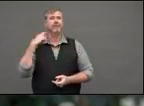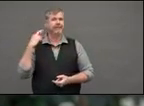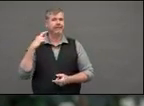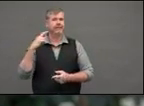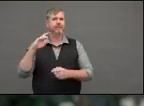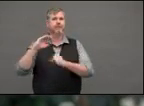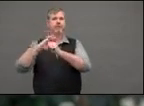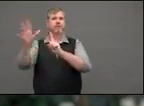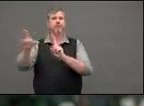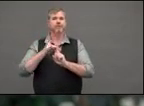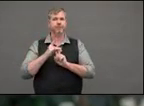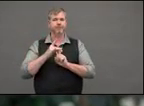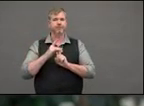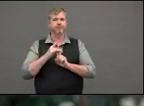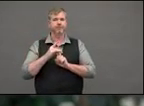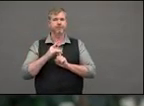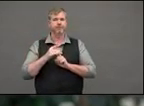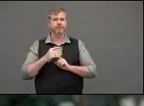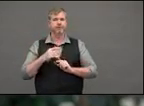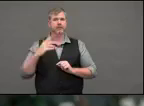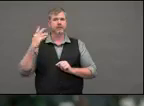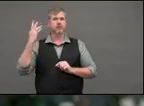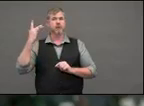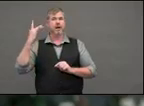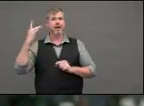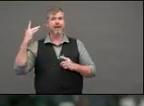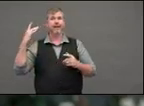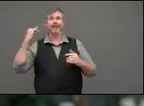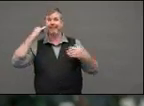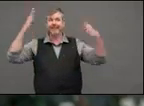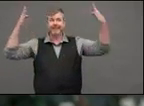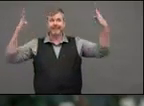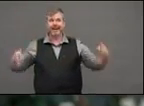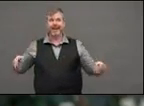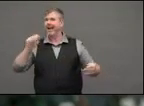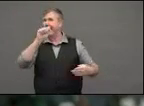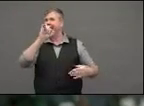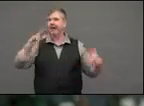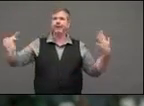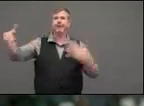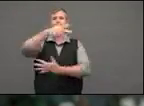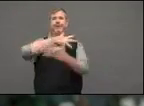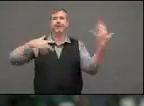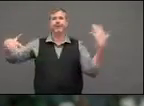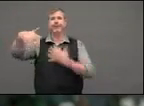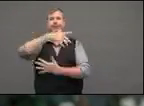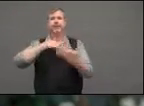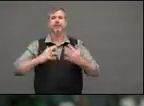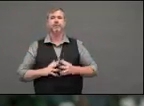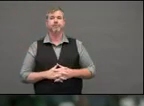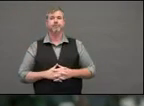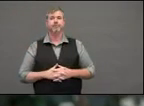the car and if you are at the VTA try not to touch a lot of surfaces especially since you